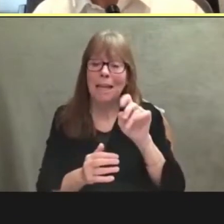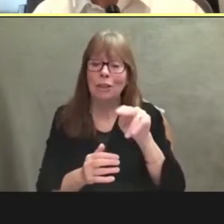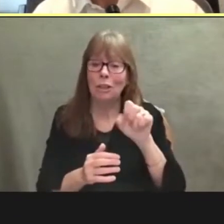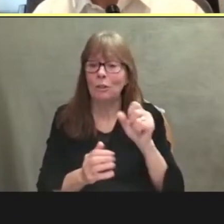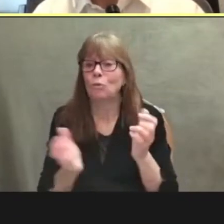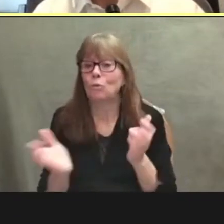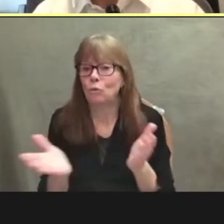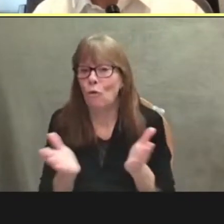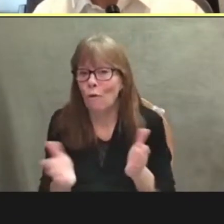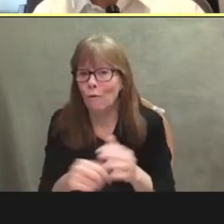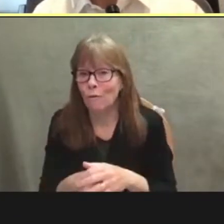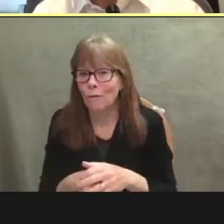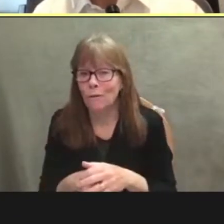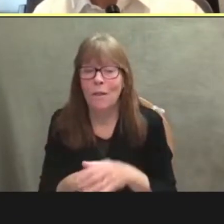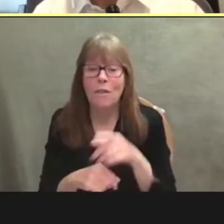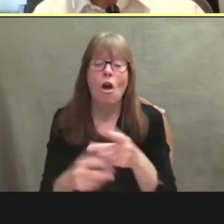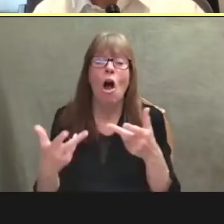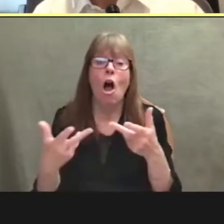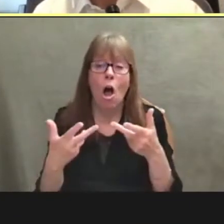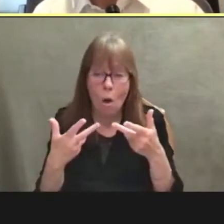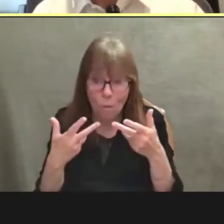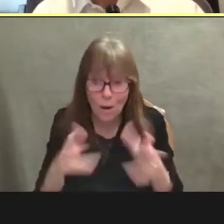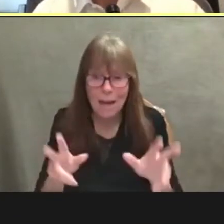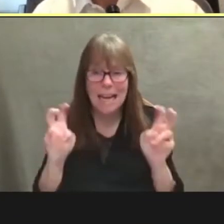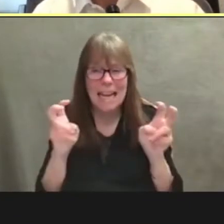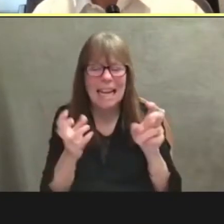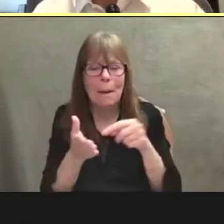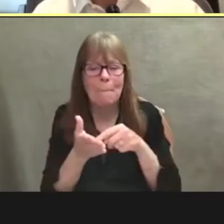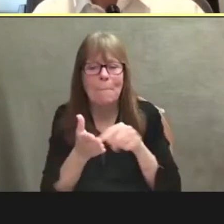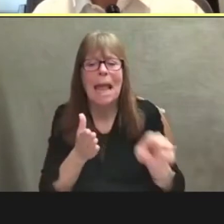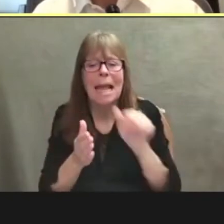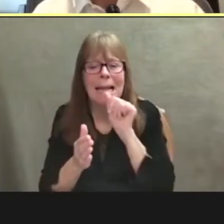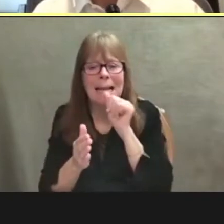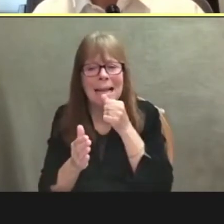already paying such a huge tax already in our broken medical system.